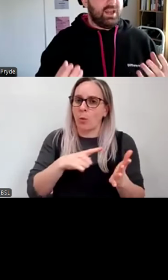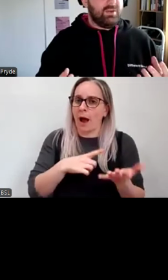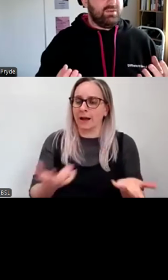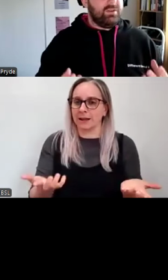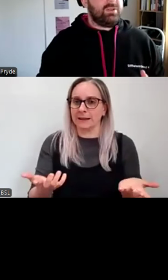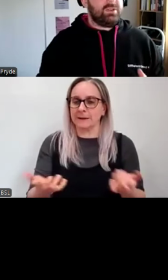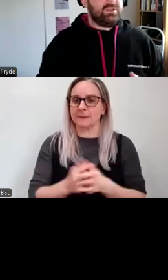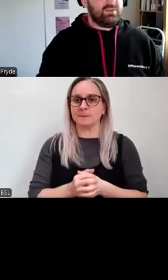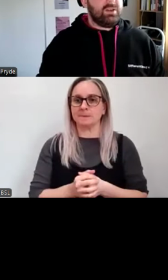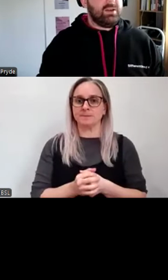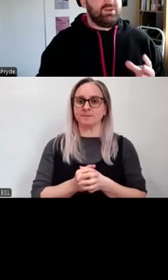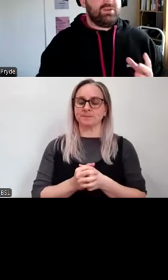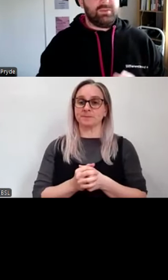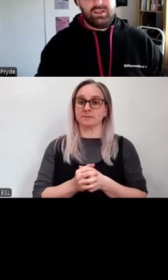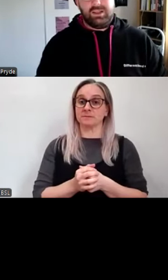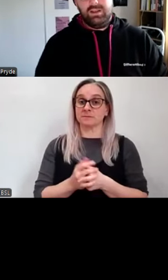how it looks to someone in a monochrome setting.